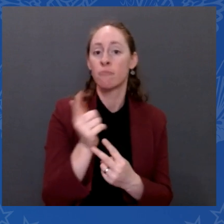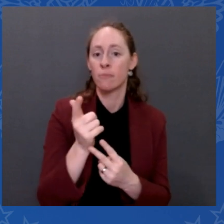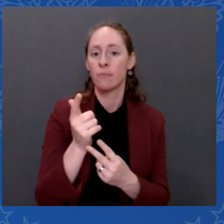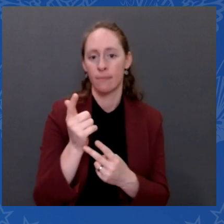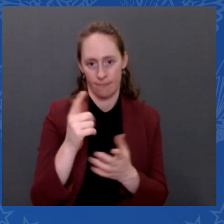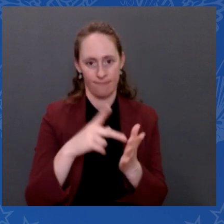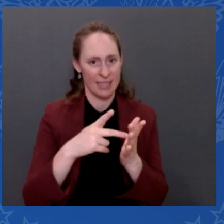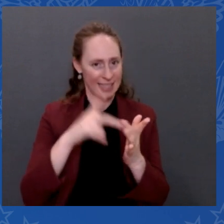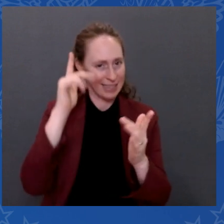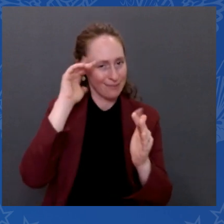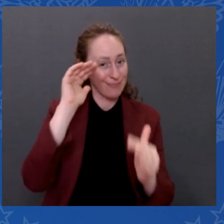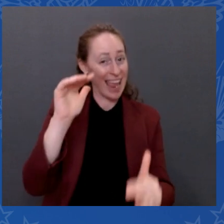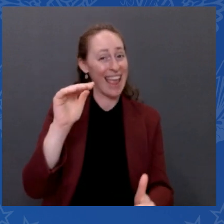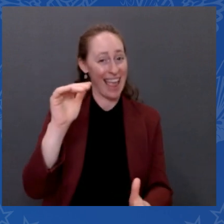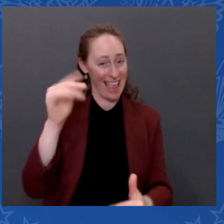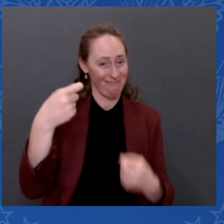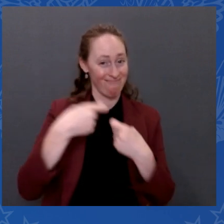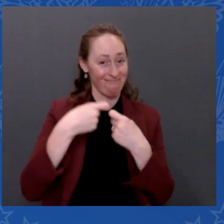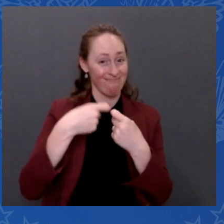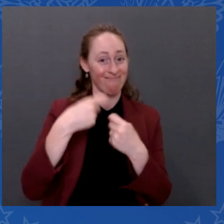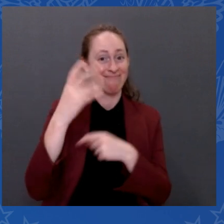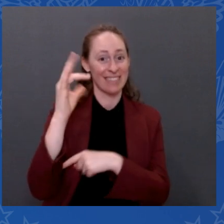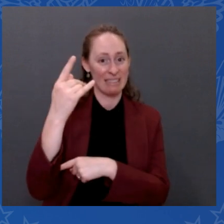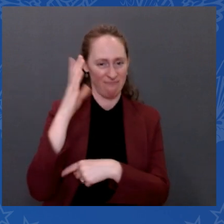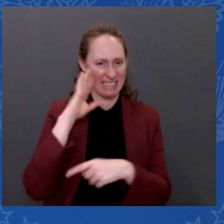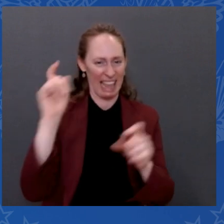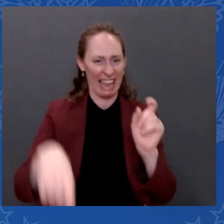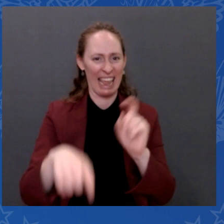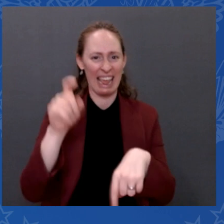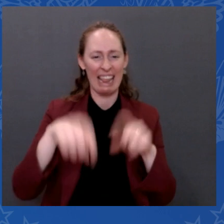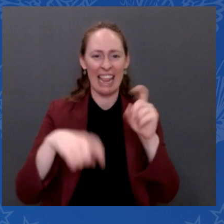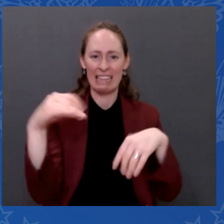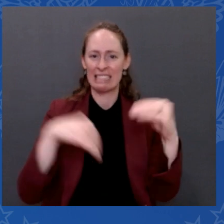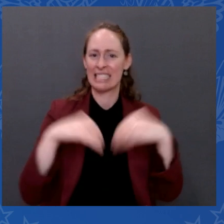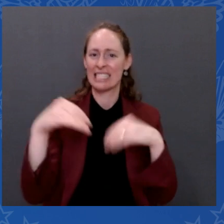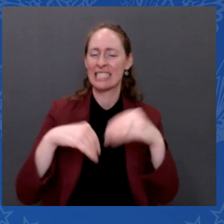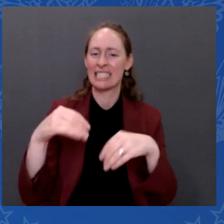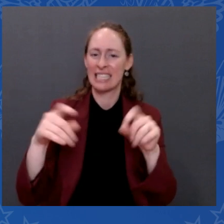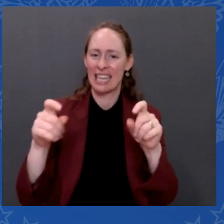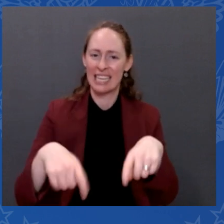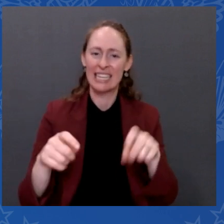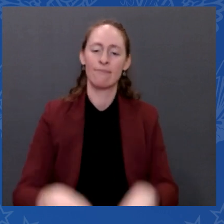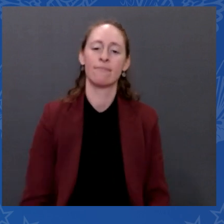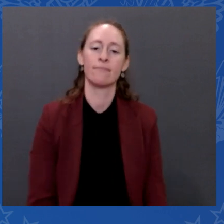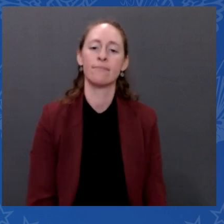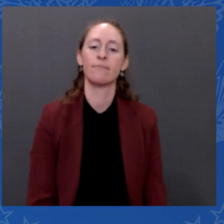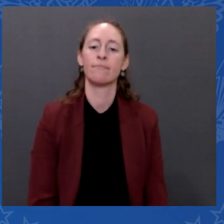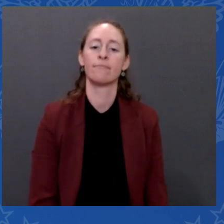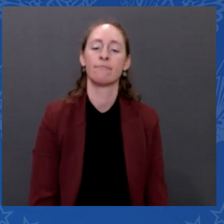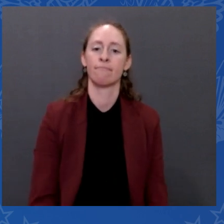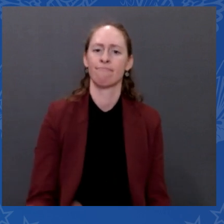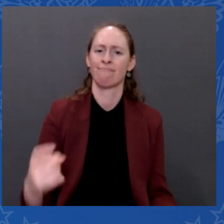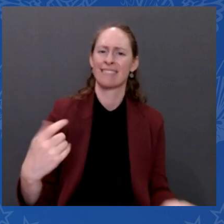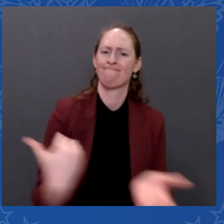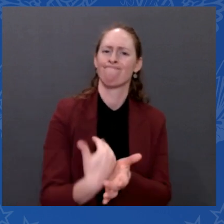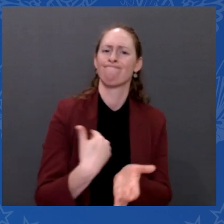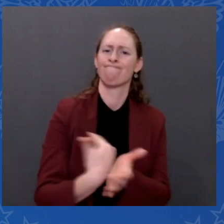semiconductors, newer versions, more capability to invest, we want to establish leads in those technologies